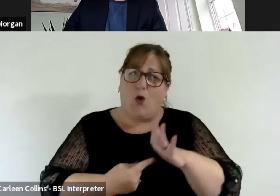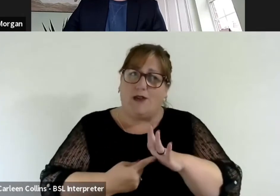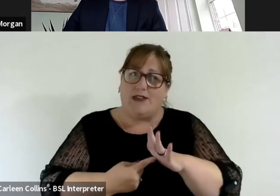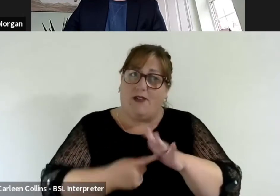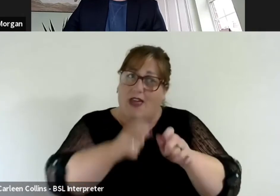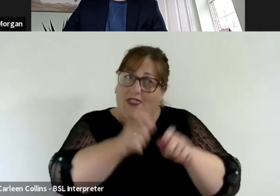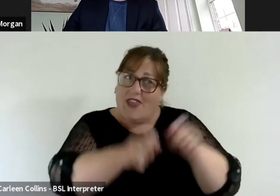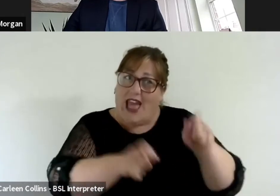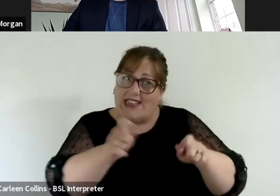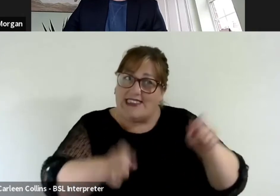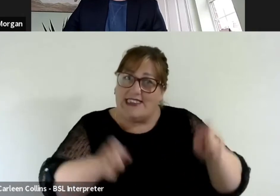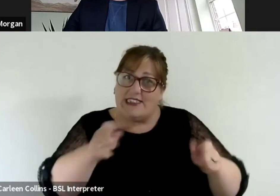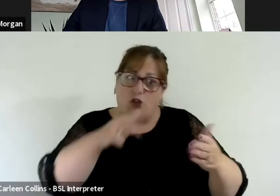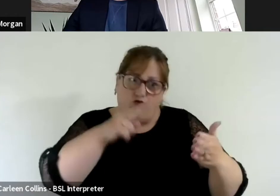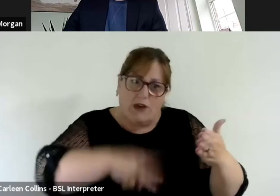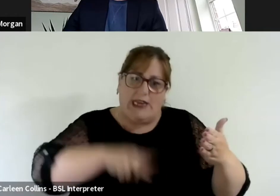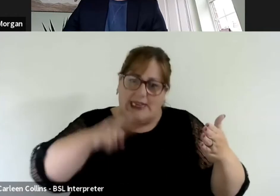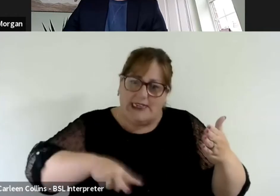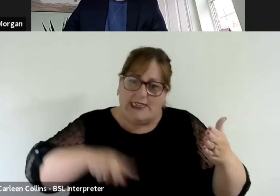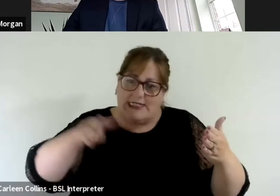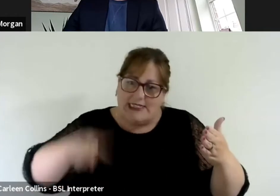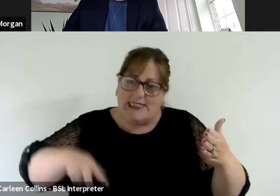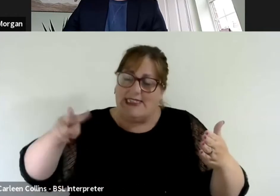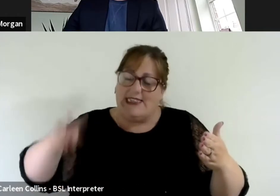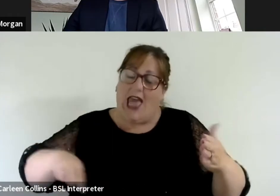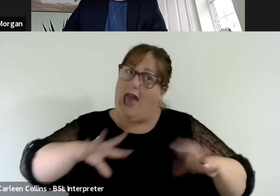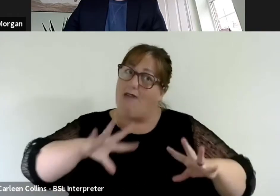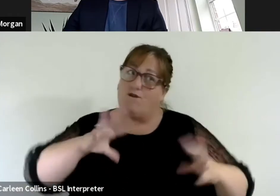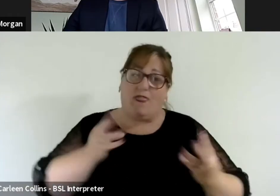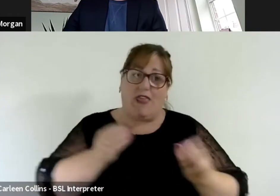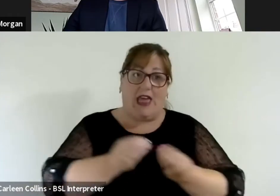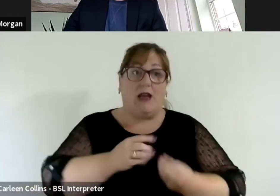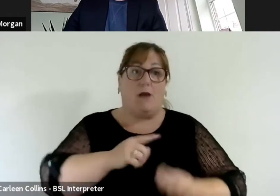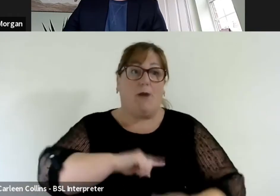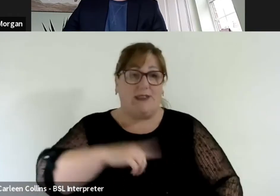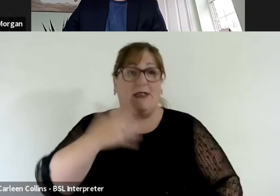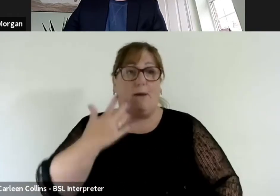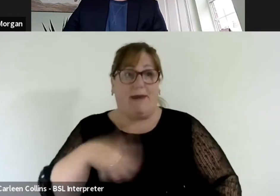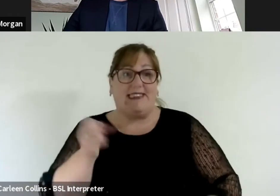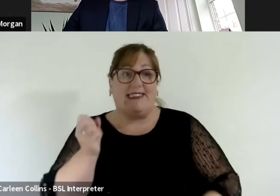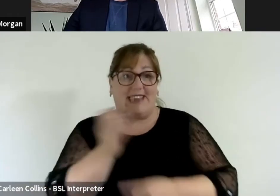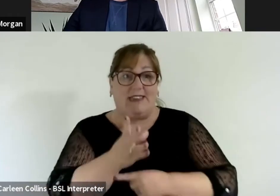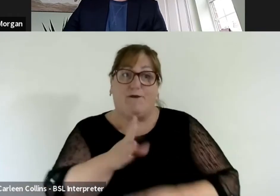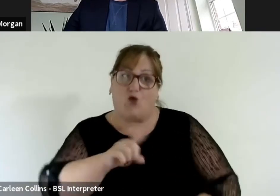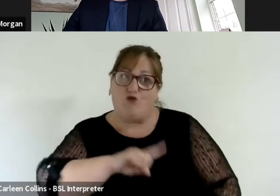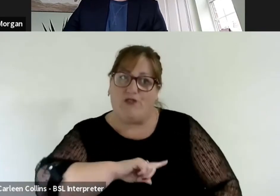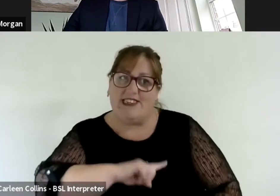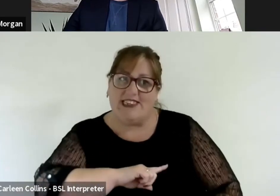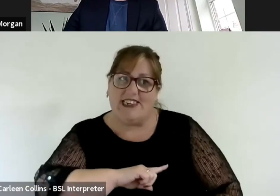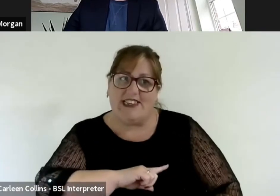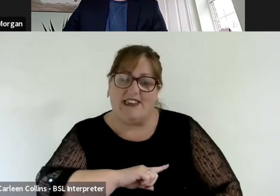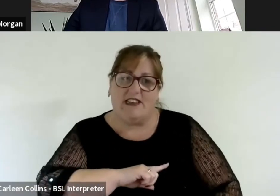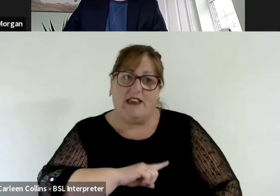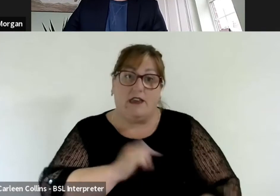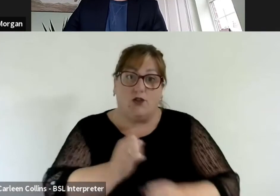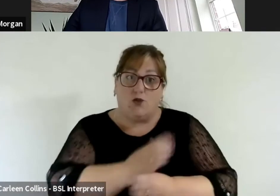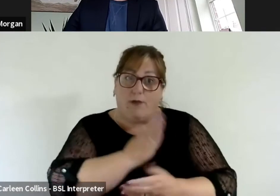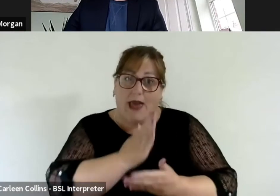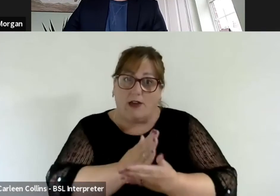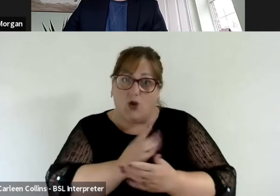are going to be looking for, for that particular role. So it's really important that the candidates read through all that information that has been sent to them.